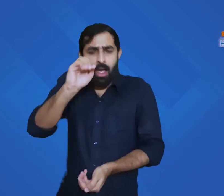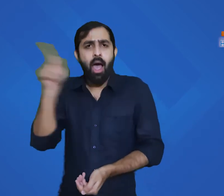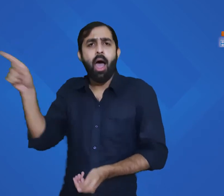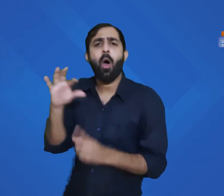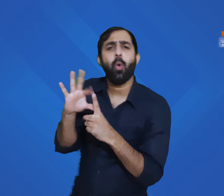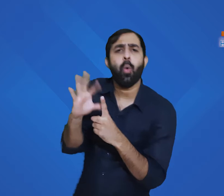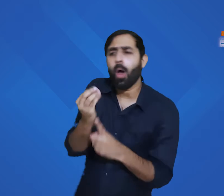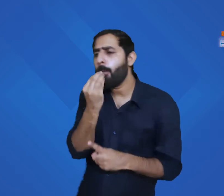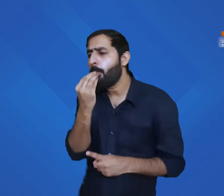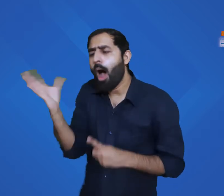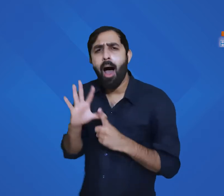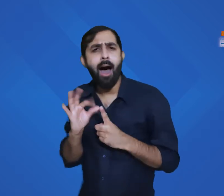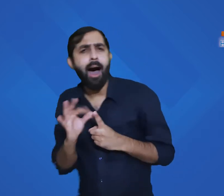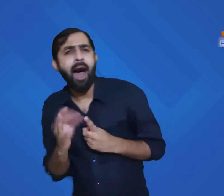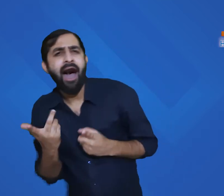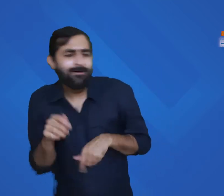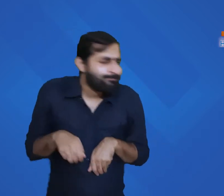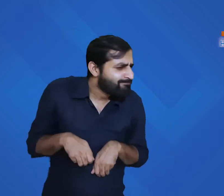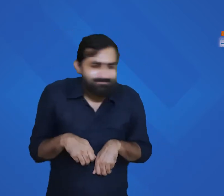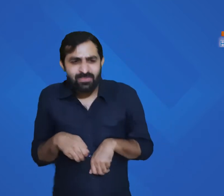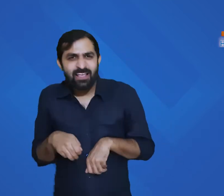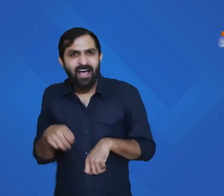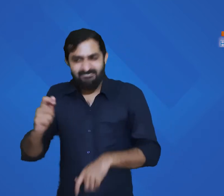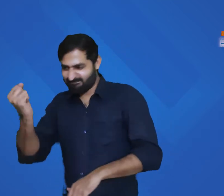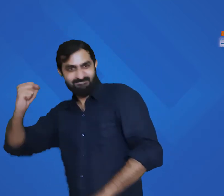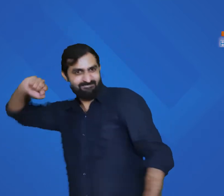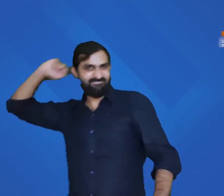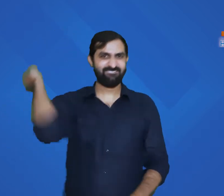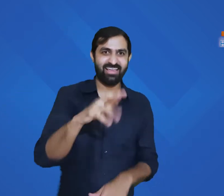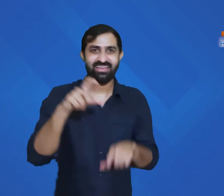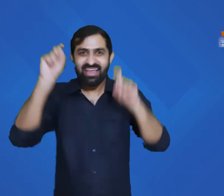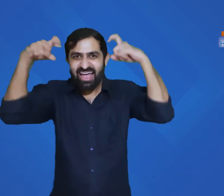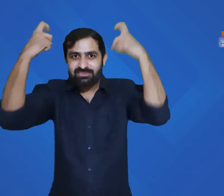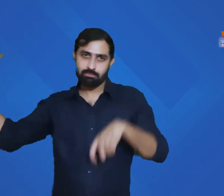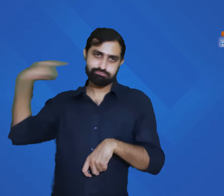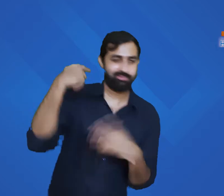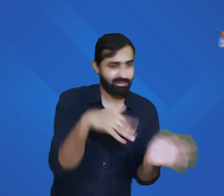During Stone Age, the cavemen hunted animals and ate raw meat.